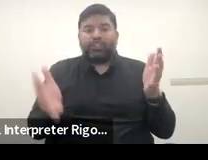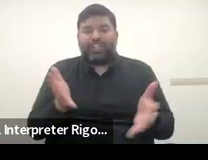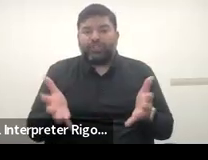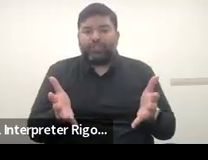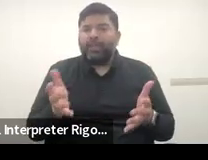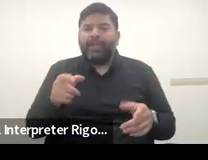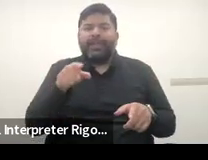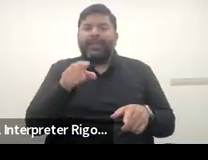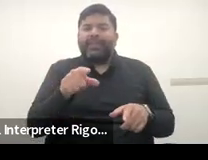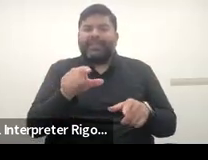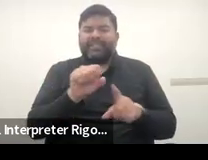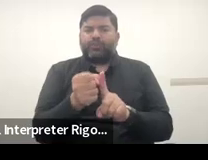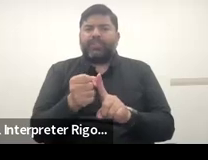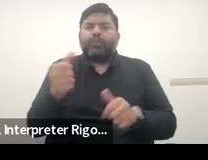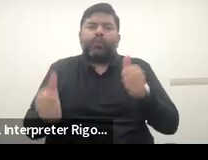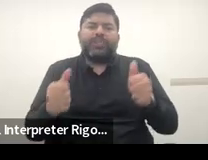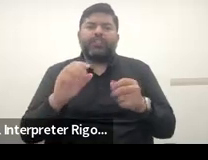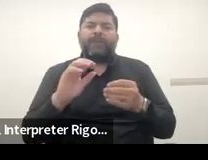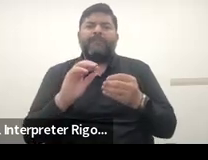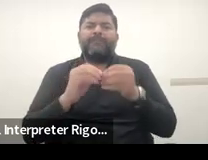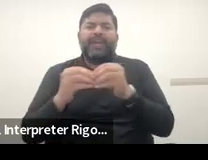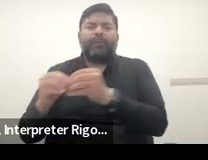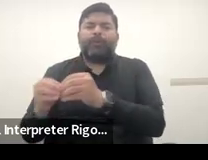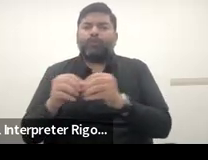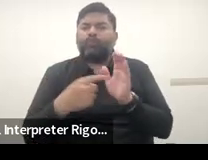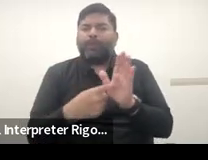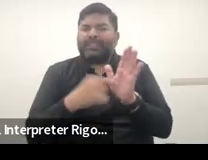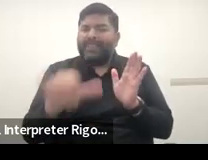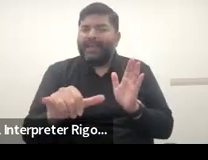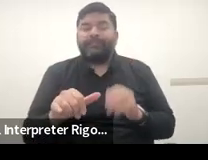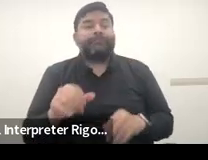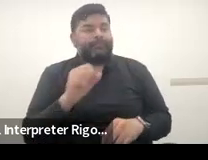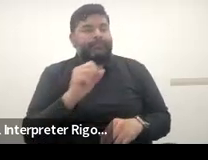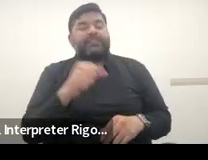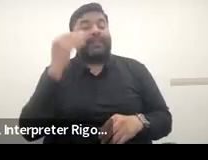which variables is representing them? LEE: Yeah in the knowledge graph many of the facts